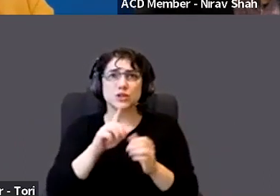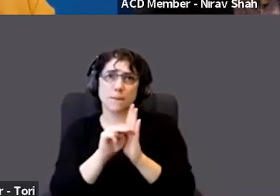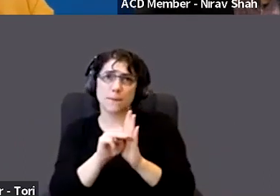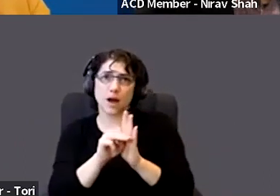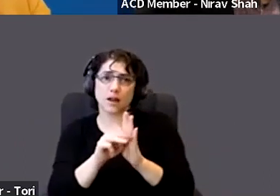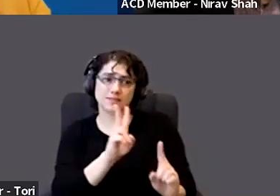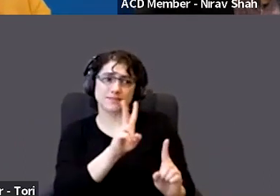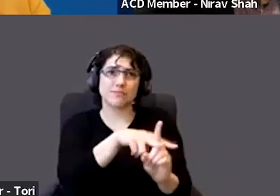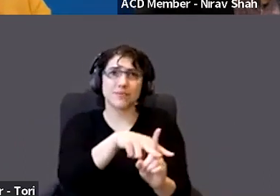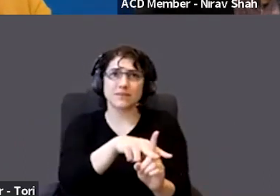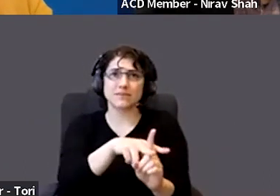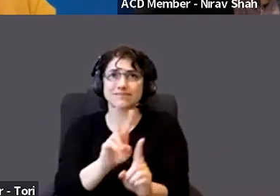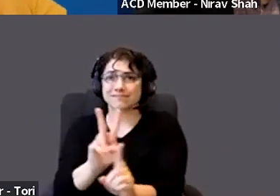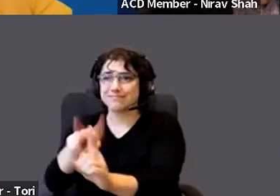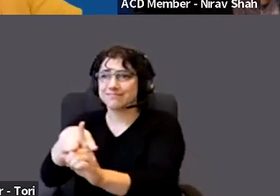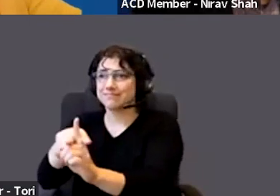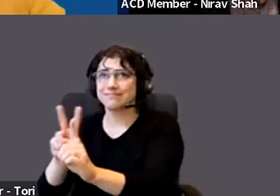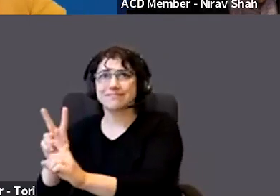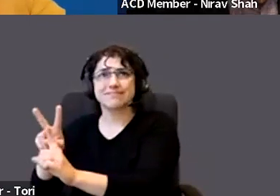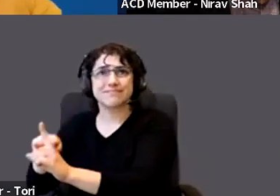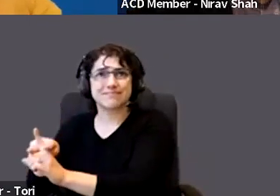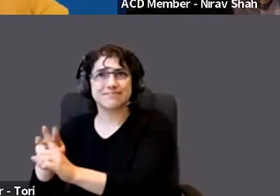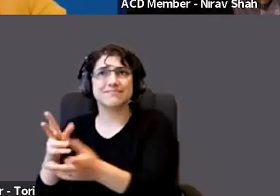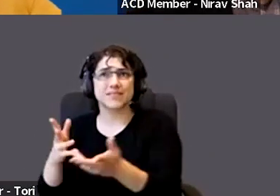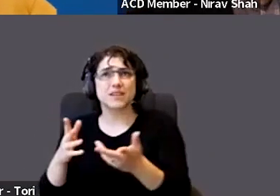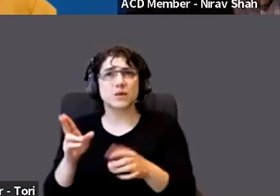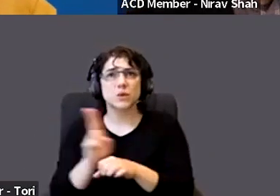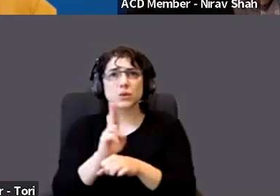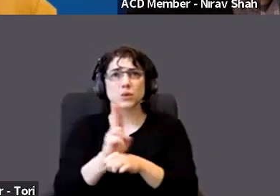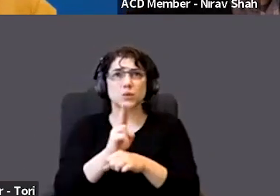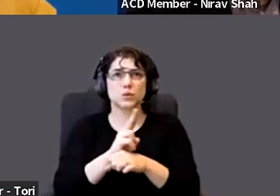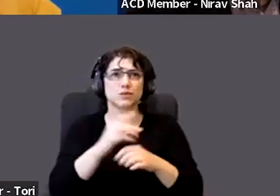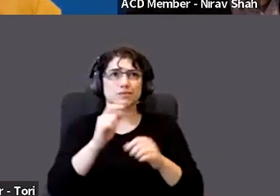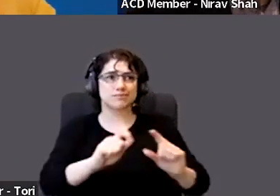if we have a user interface where you at the Public Health Department could insert your inputs